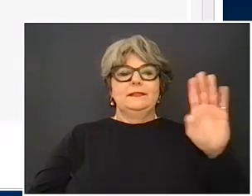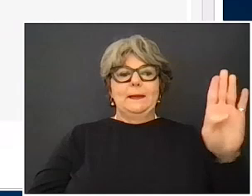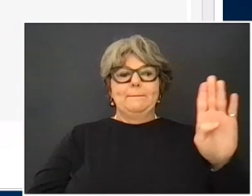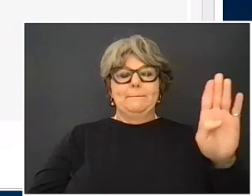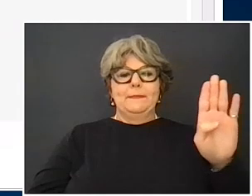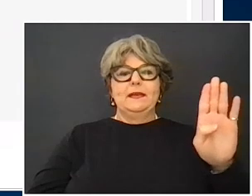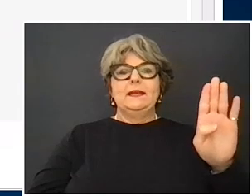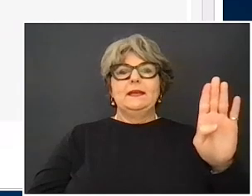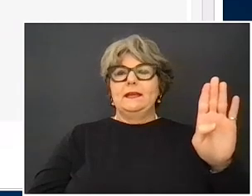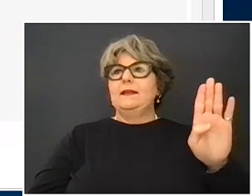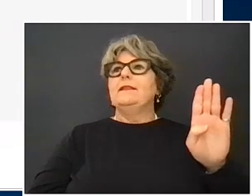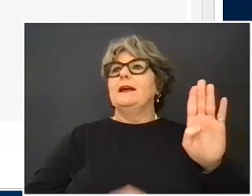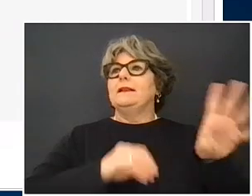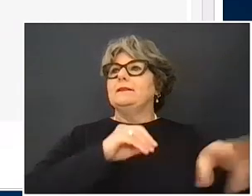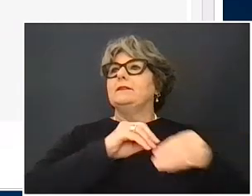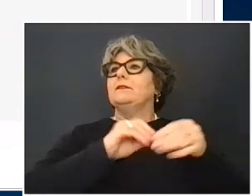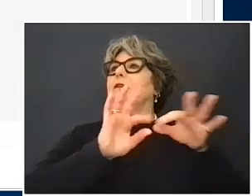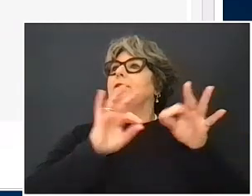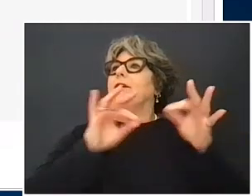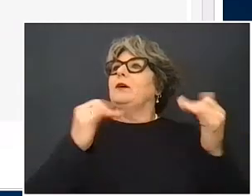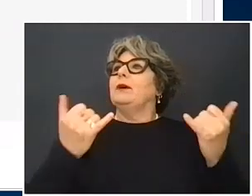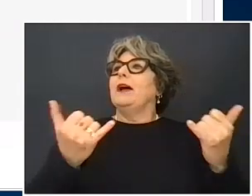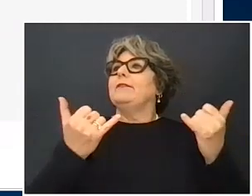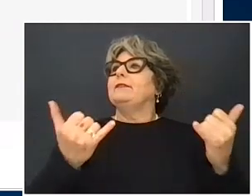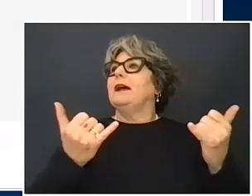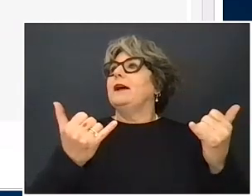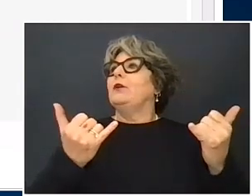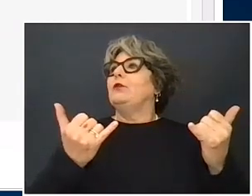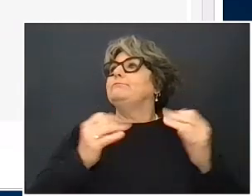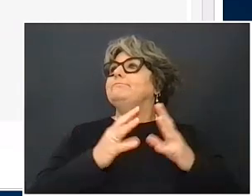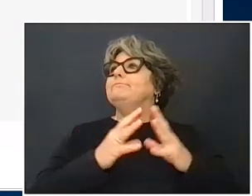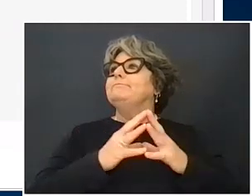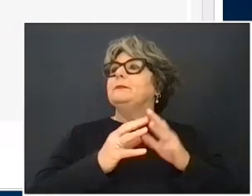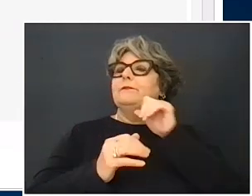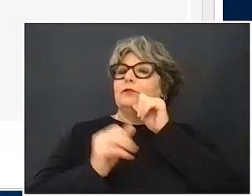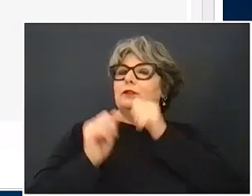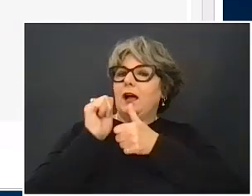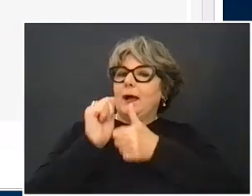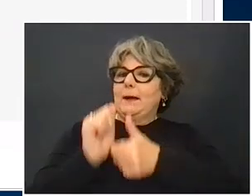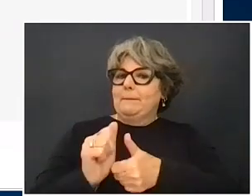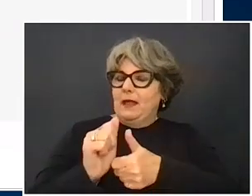now for non-compliant issues related to student achievement.